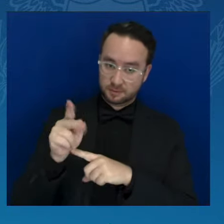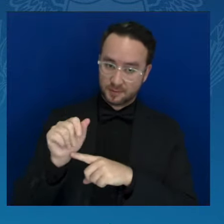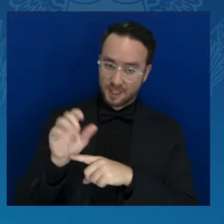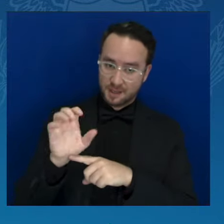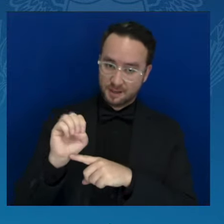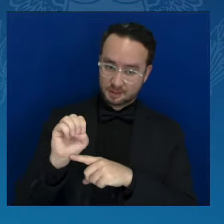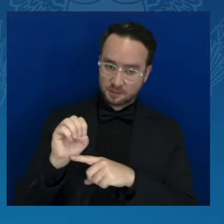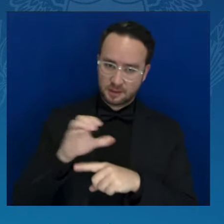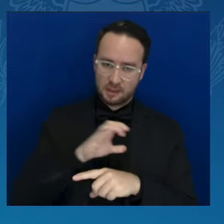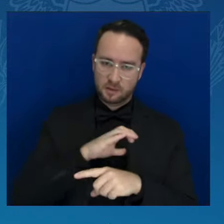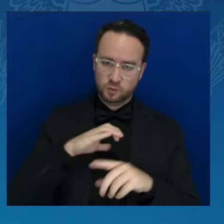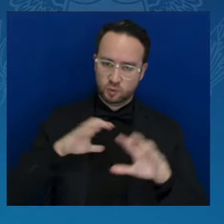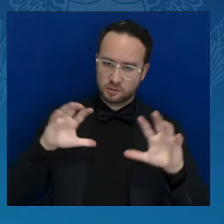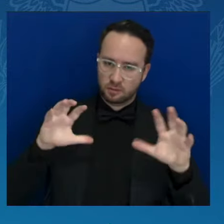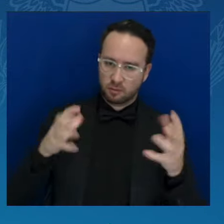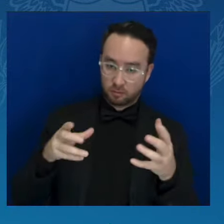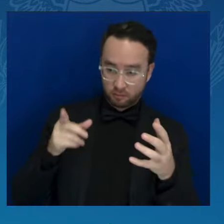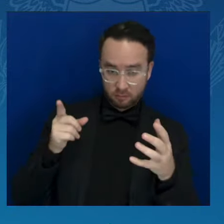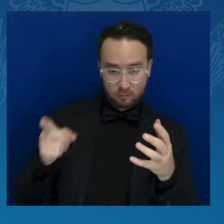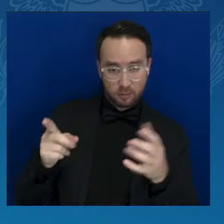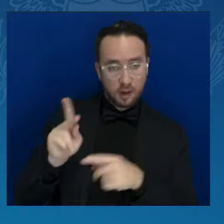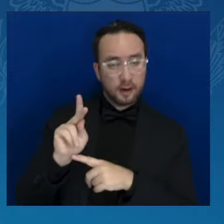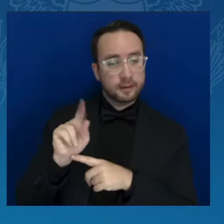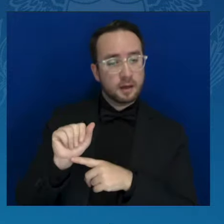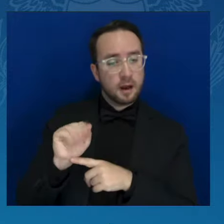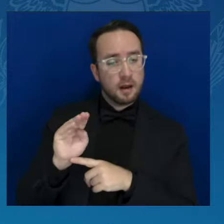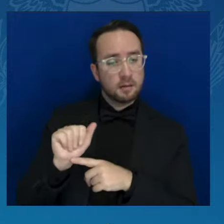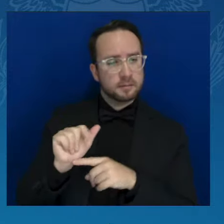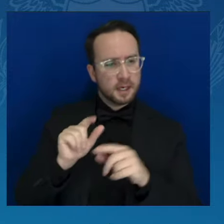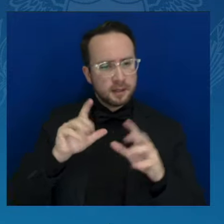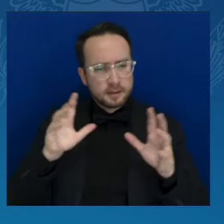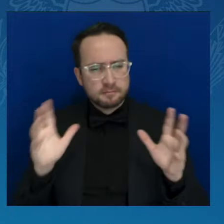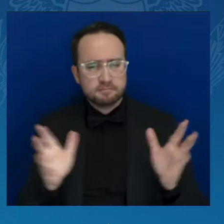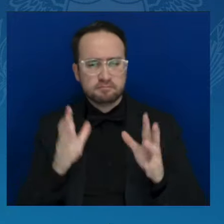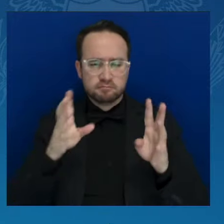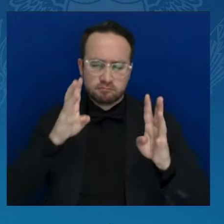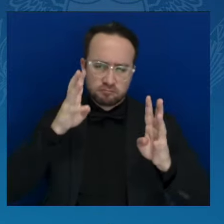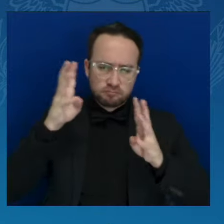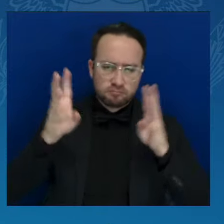the opportunity of space for all of humanity, and do so by bringing together civil,